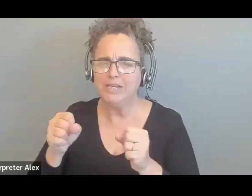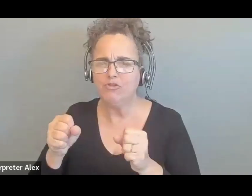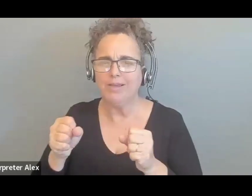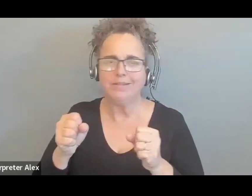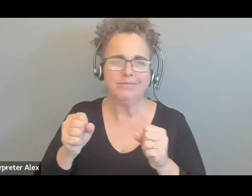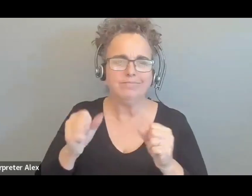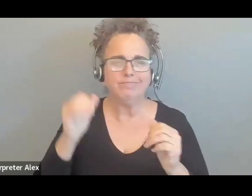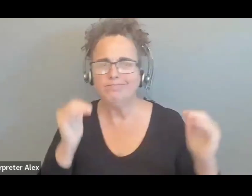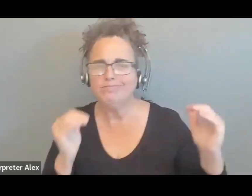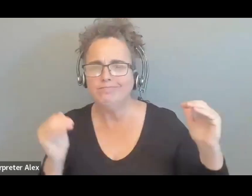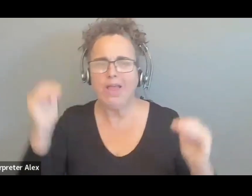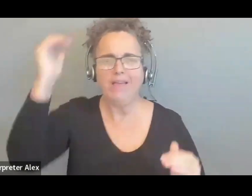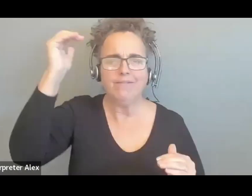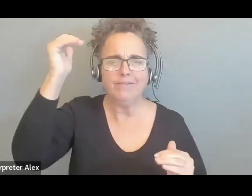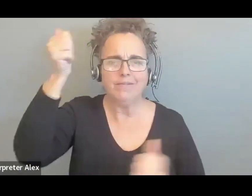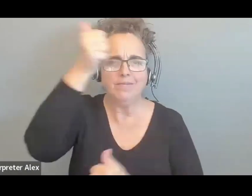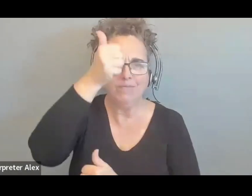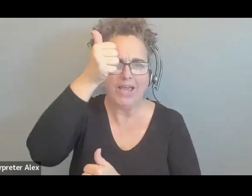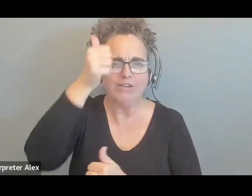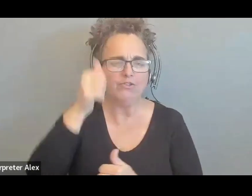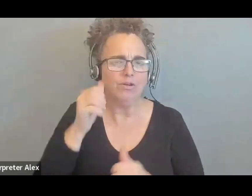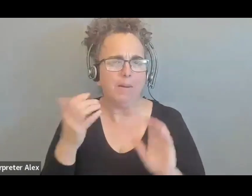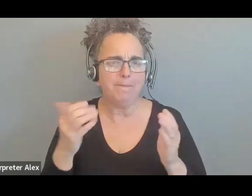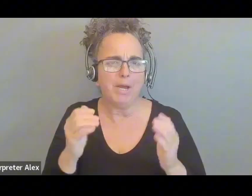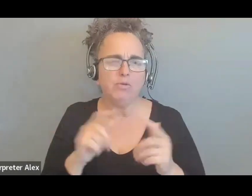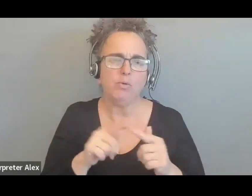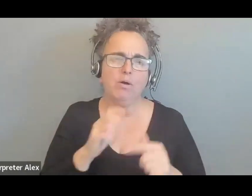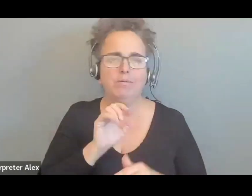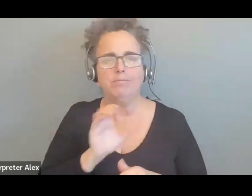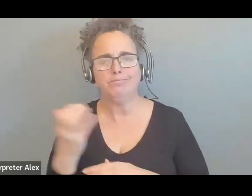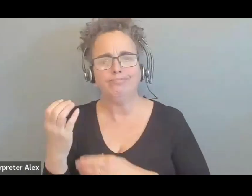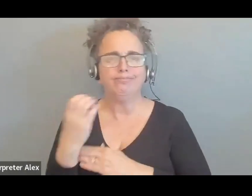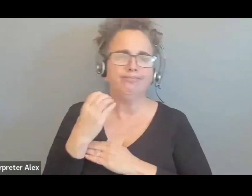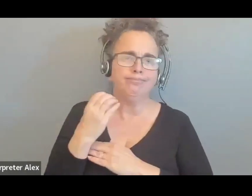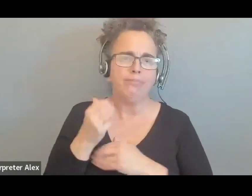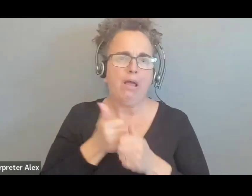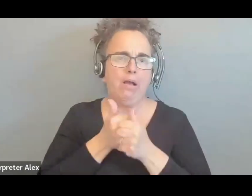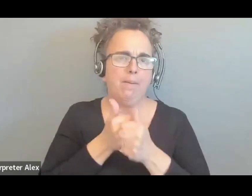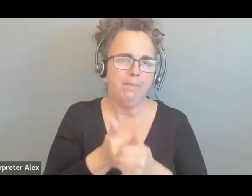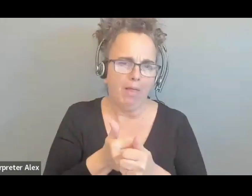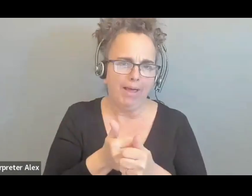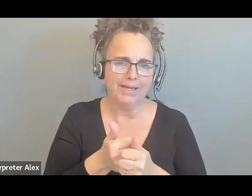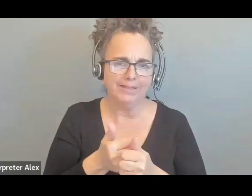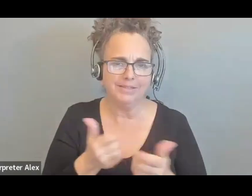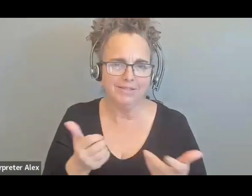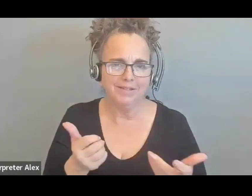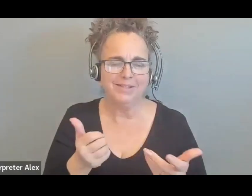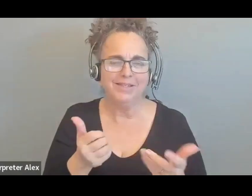compliant check box?" That's great question. So common, but this is what we do.